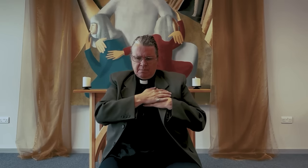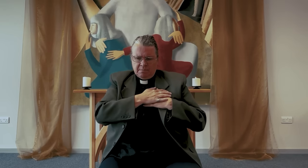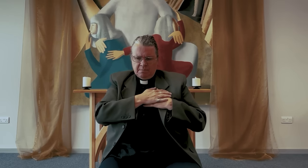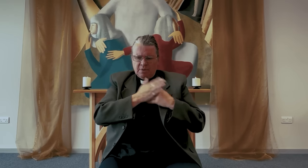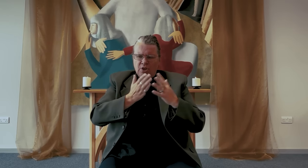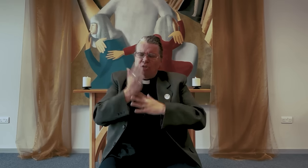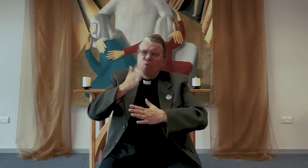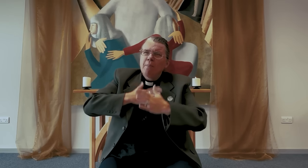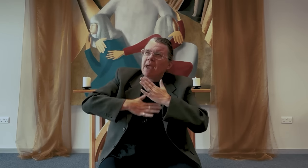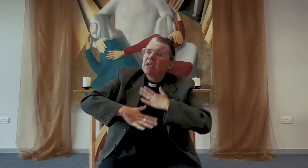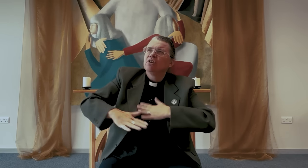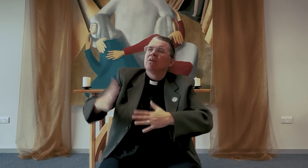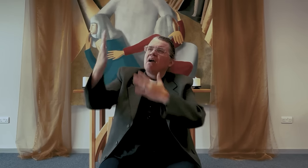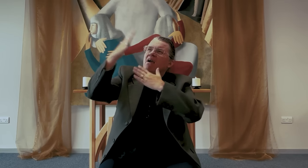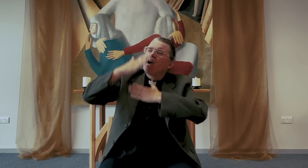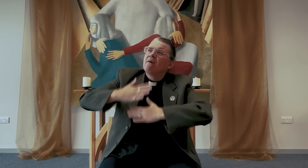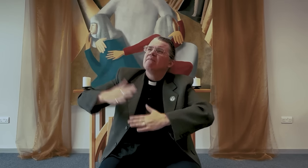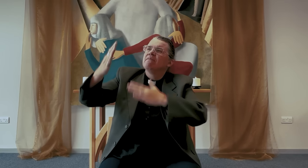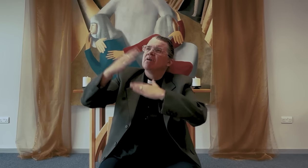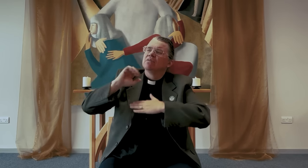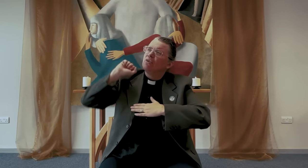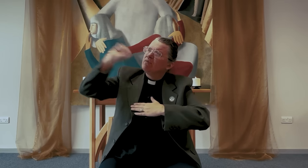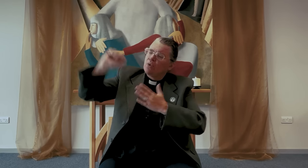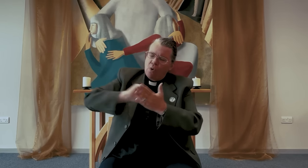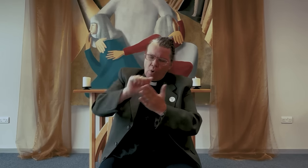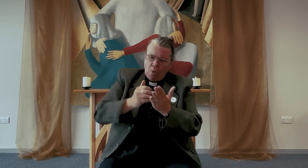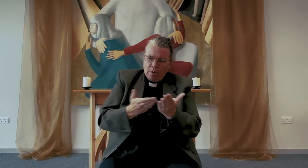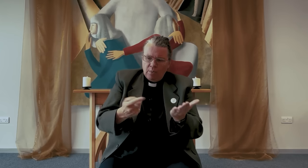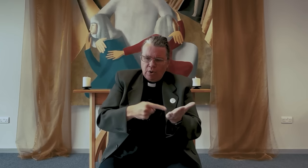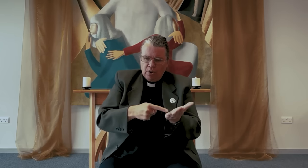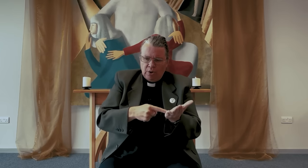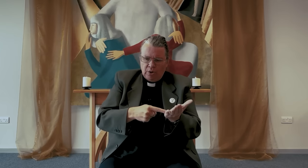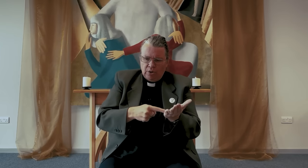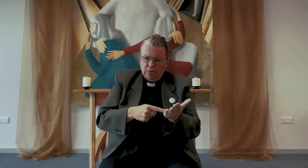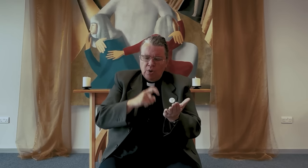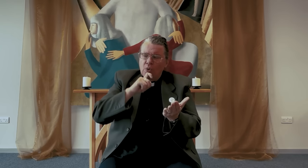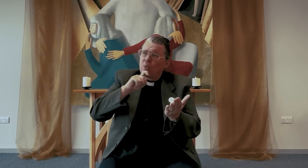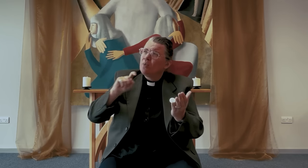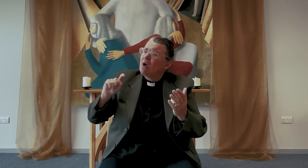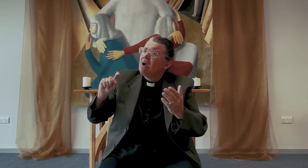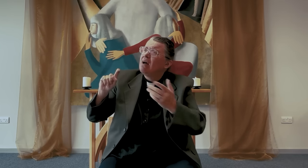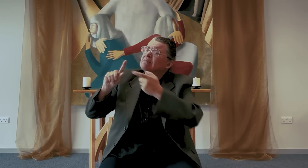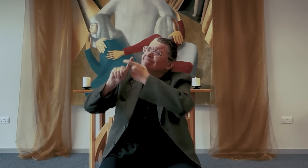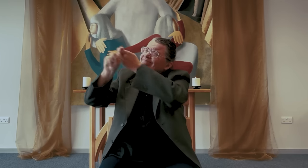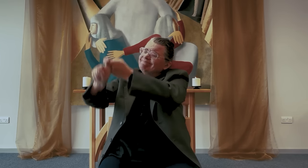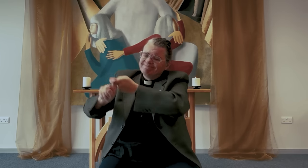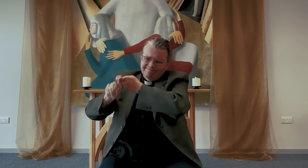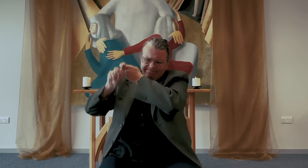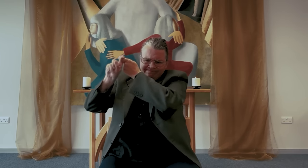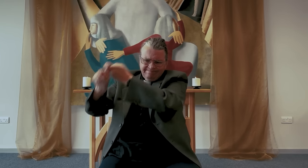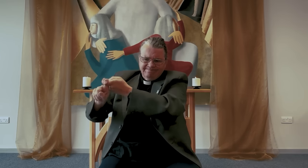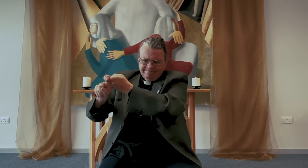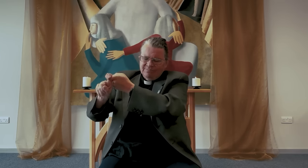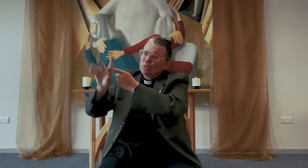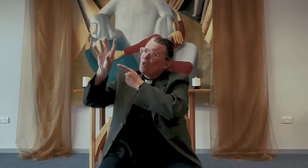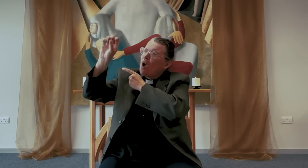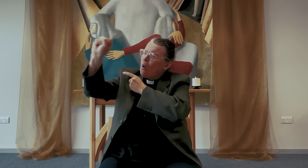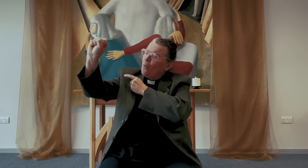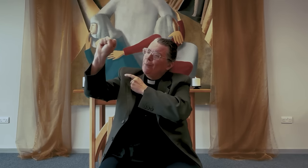that through patience and the comfort of your holy word, we may embrace and forever hold fast